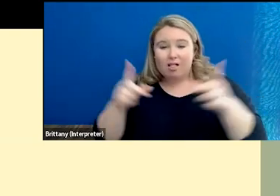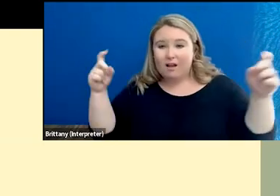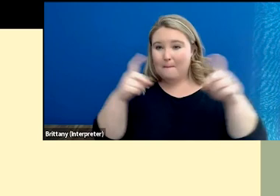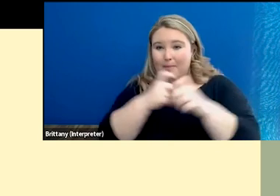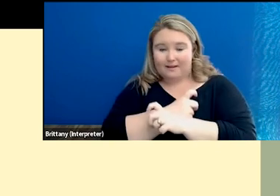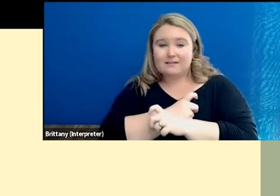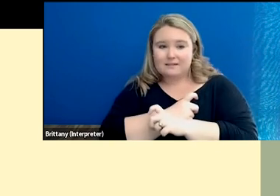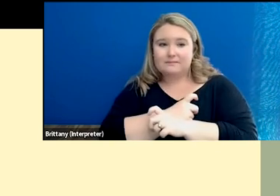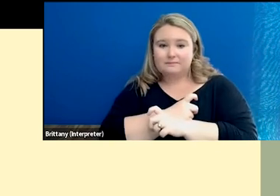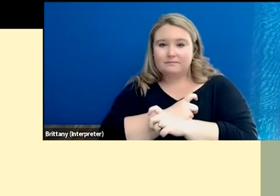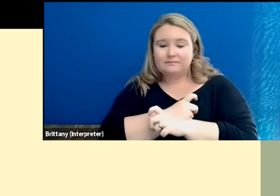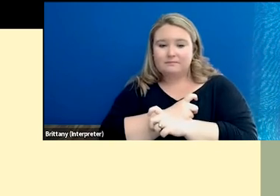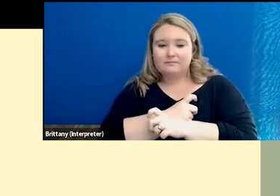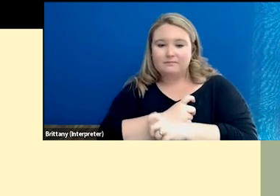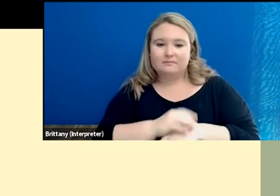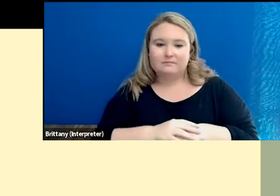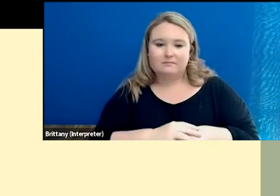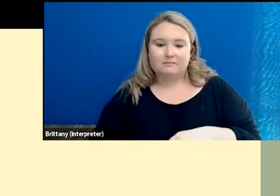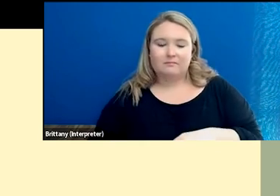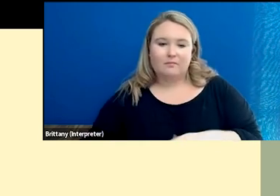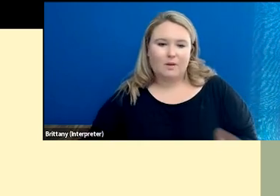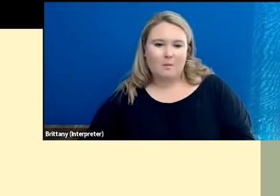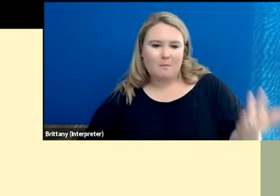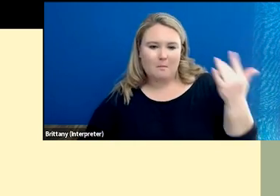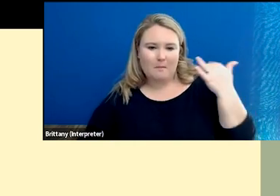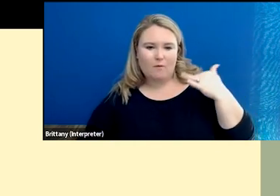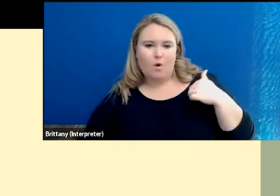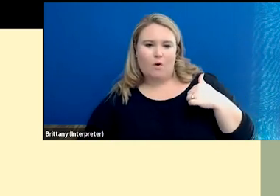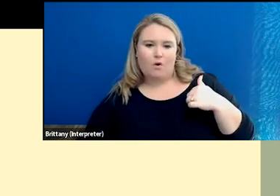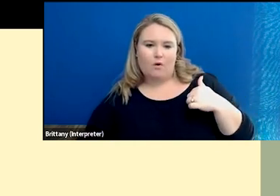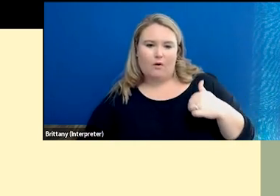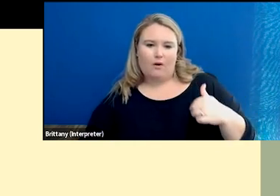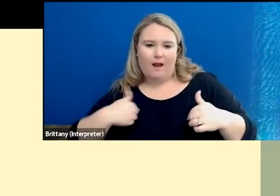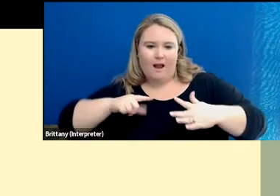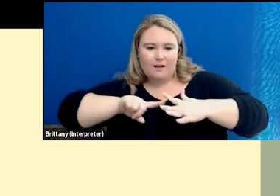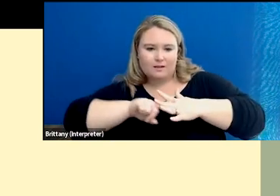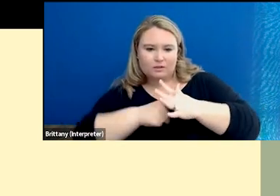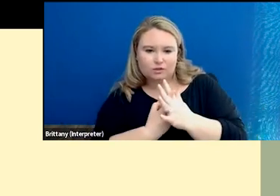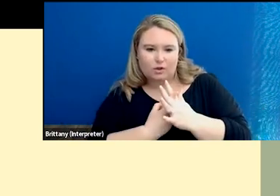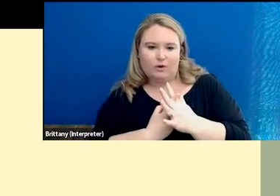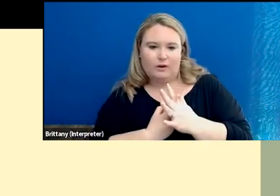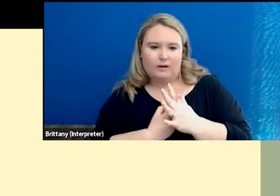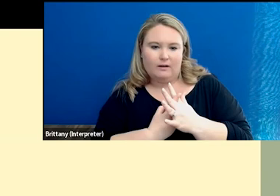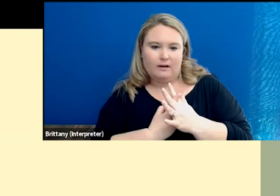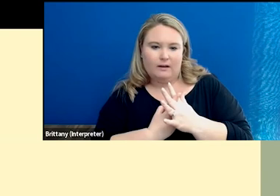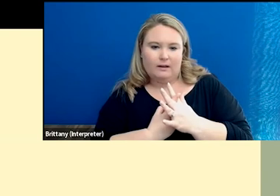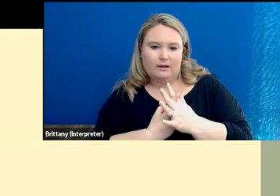And when I started, I said, okay, we're gonna go beyond the law, beyond, did someone comply?